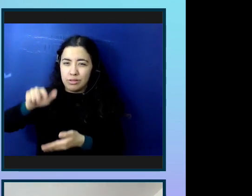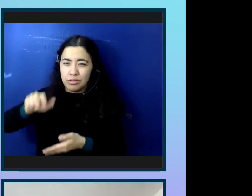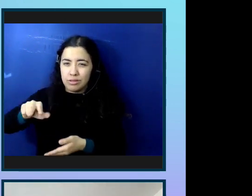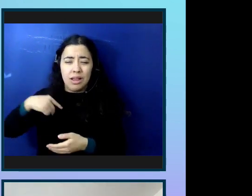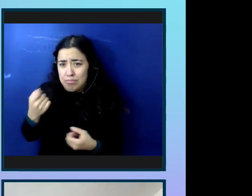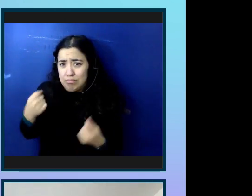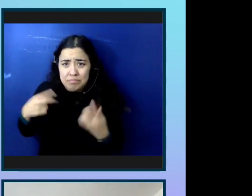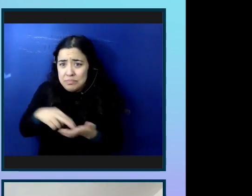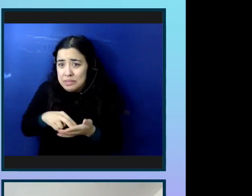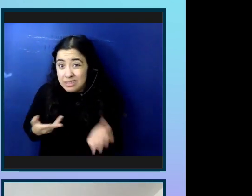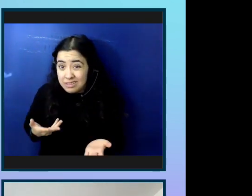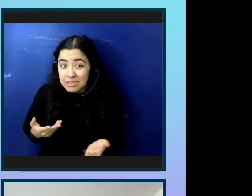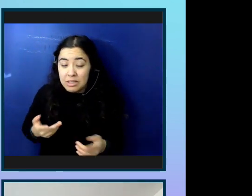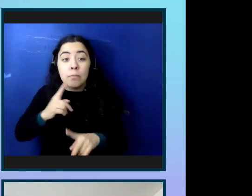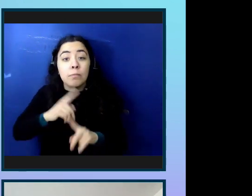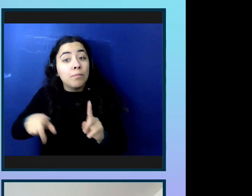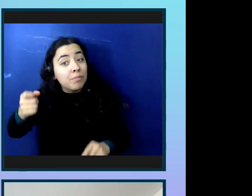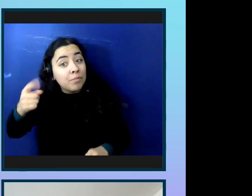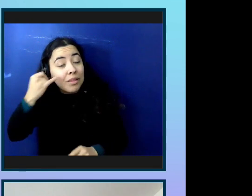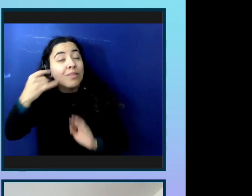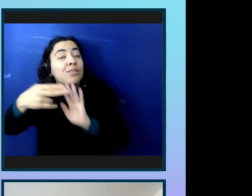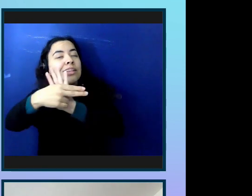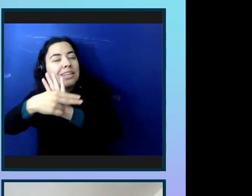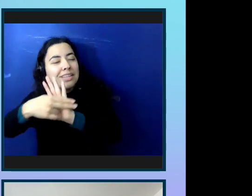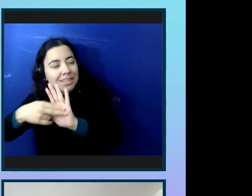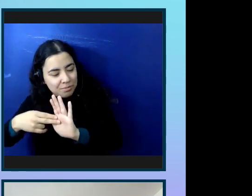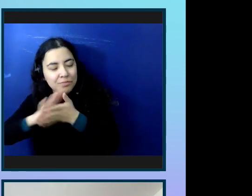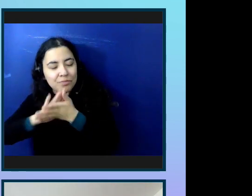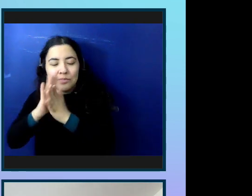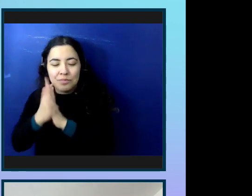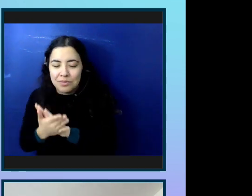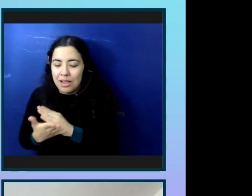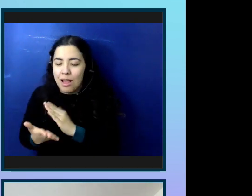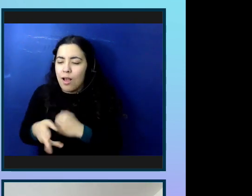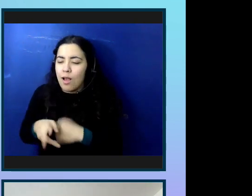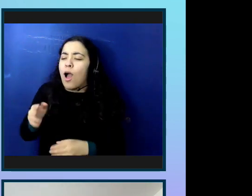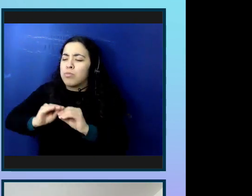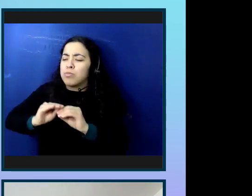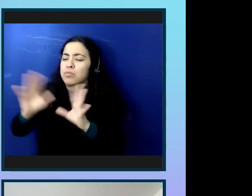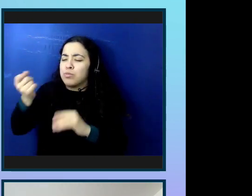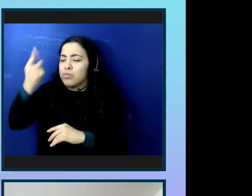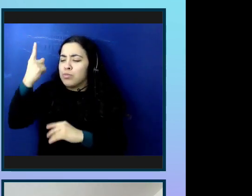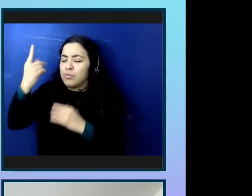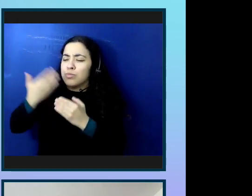But if we label these icons, they become really helpful and they provide us with this really awesome essential information,